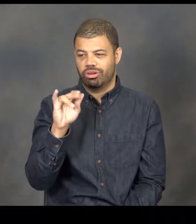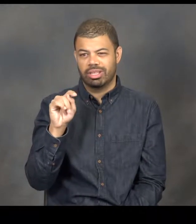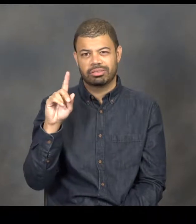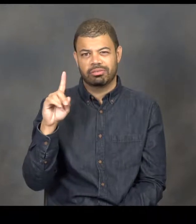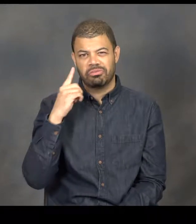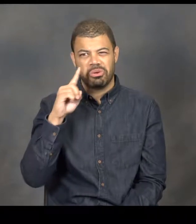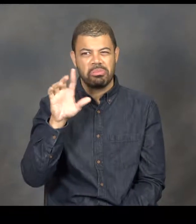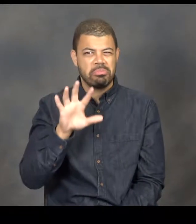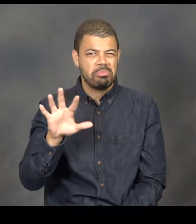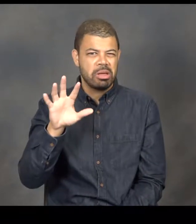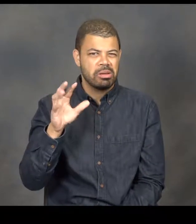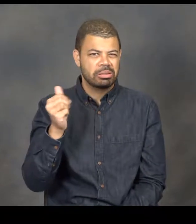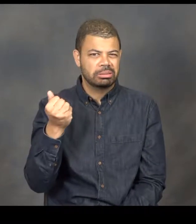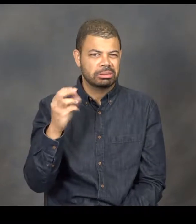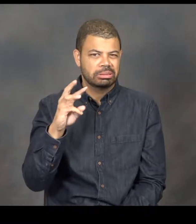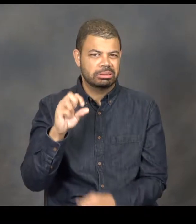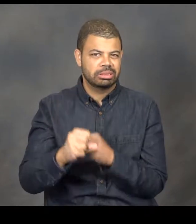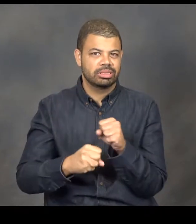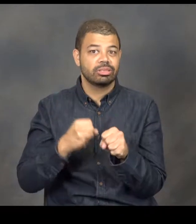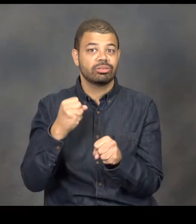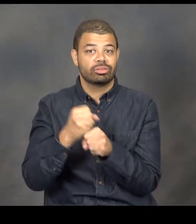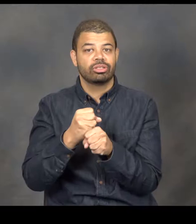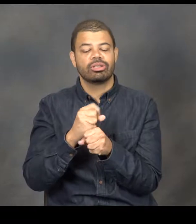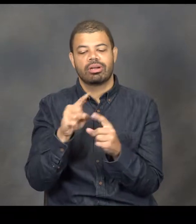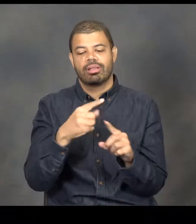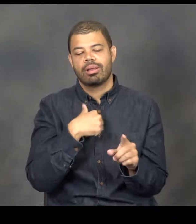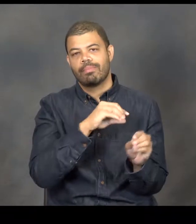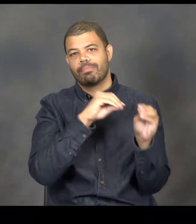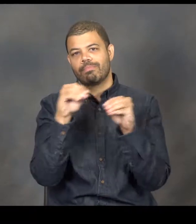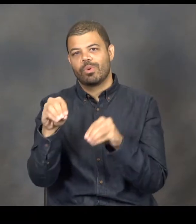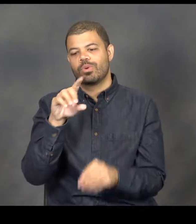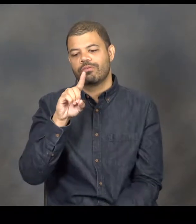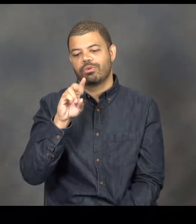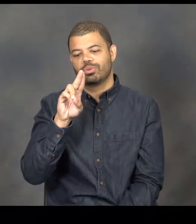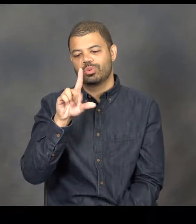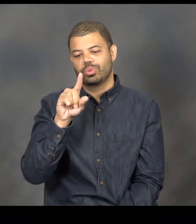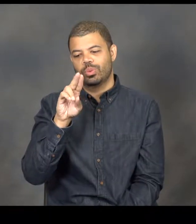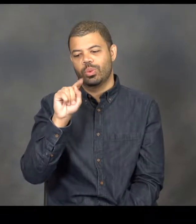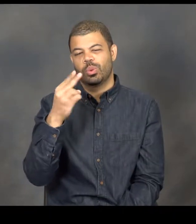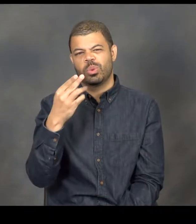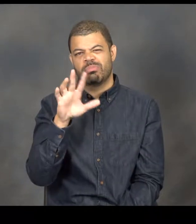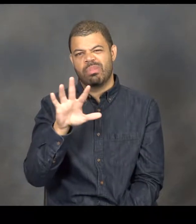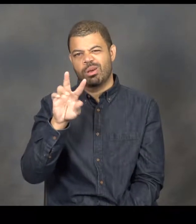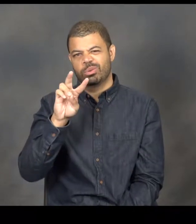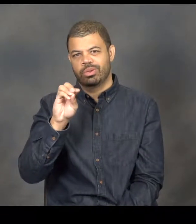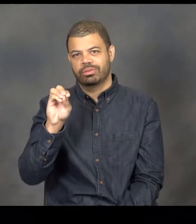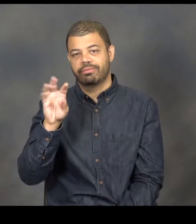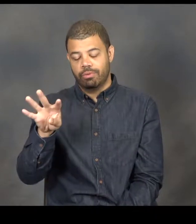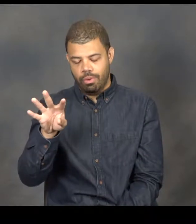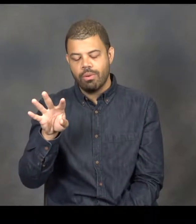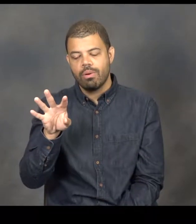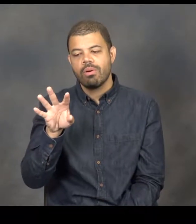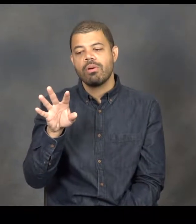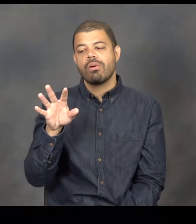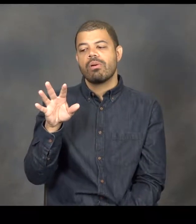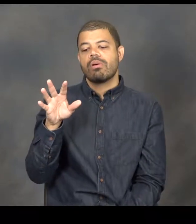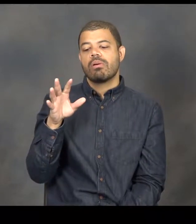Hi. My name is Julia Cheng and I was a photojournalist for about 16 years before I moved here to Duluth in 2004. After about a year or two here in Duluth,